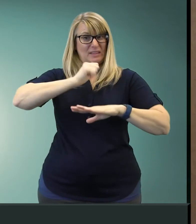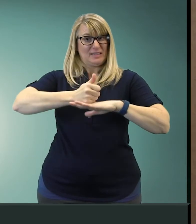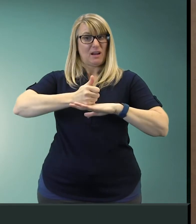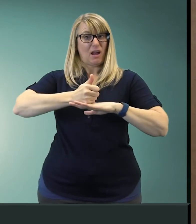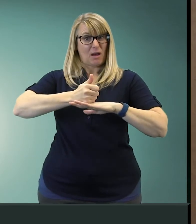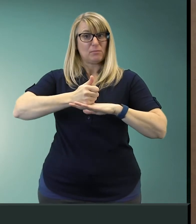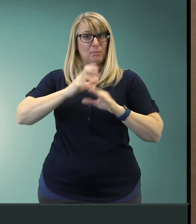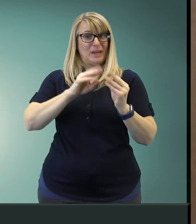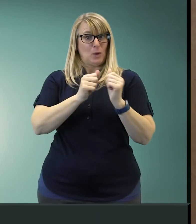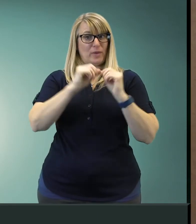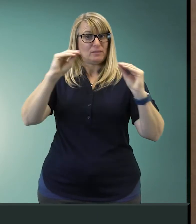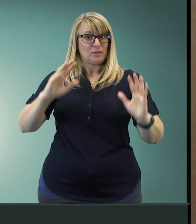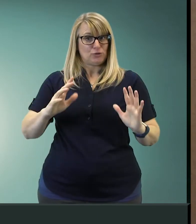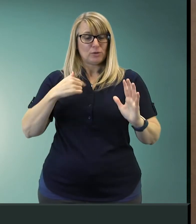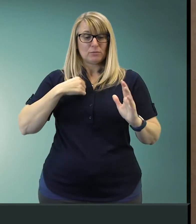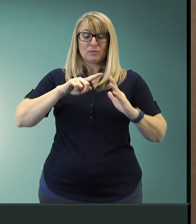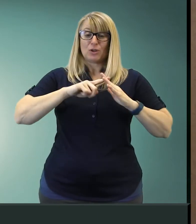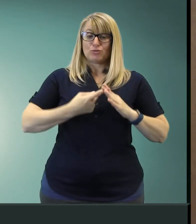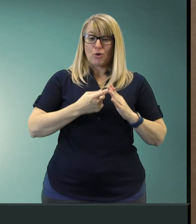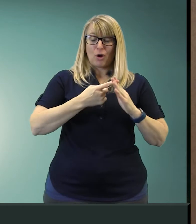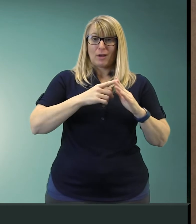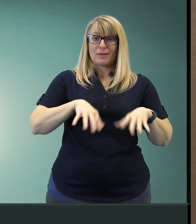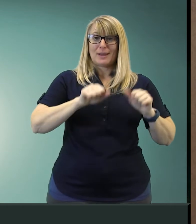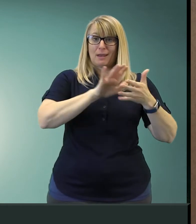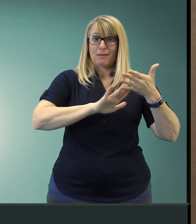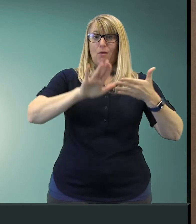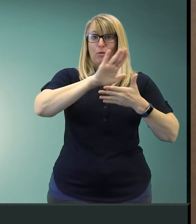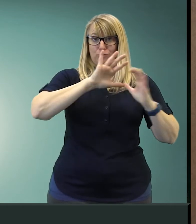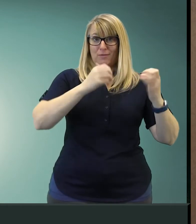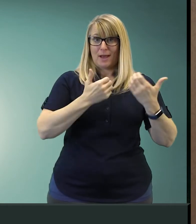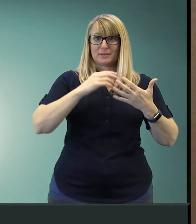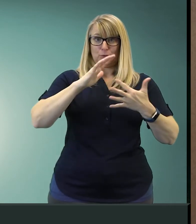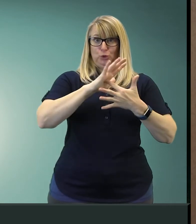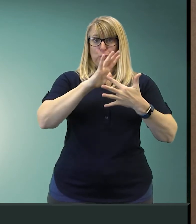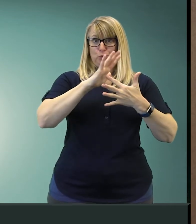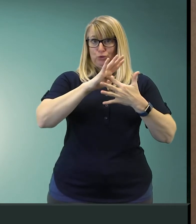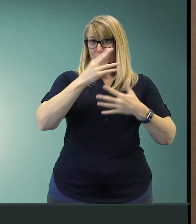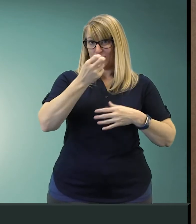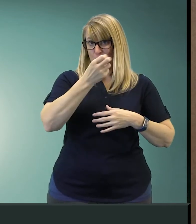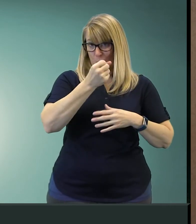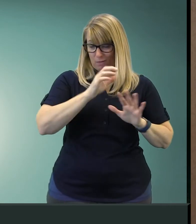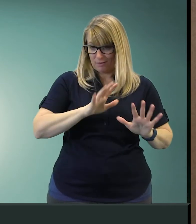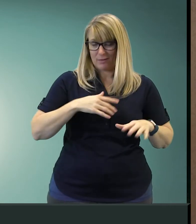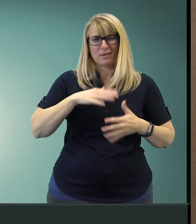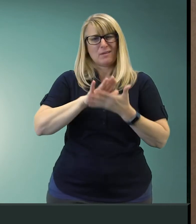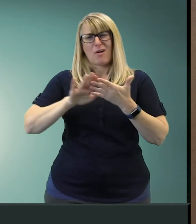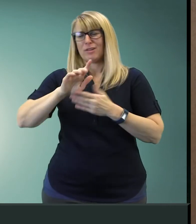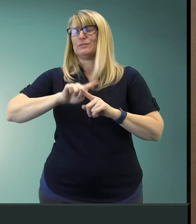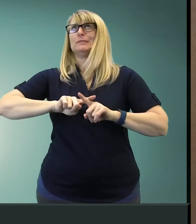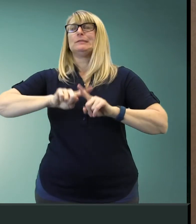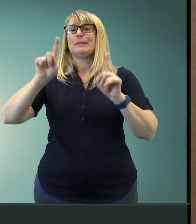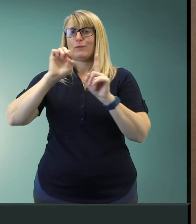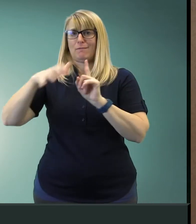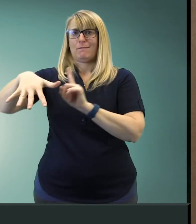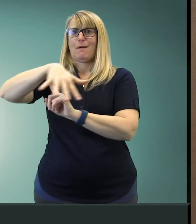I started taking college courses my junior year of high school. College is a very different environment